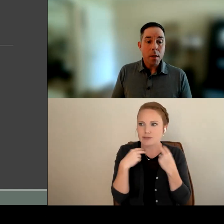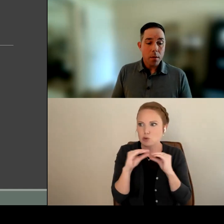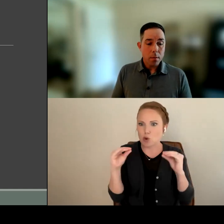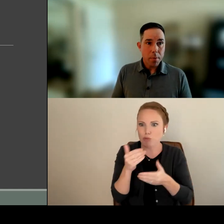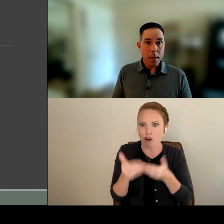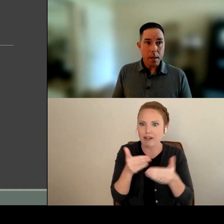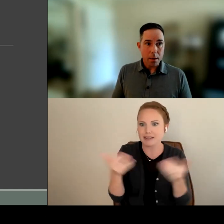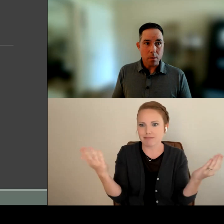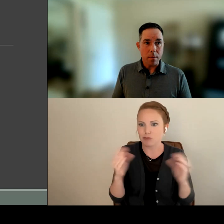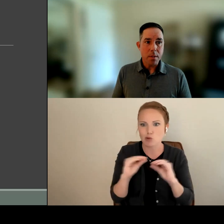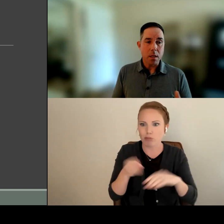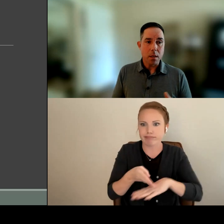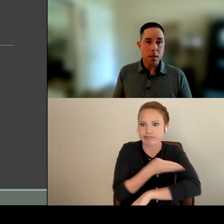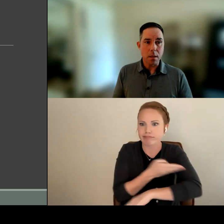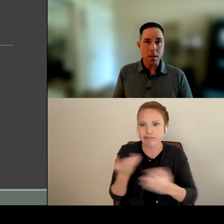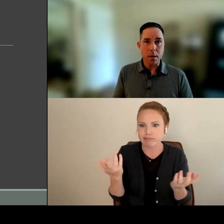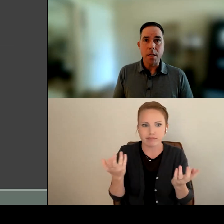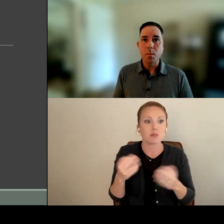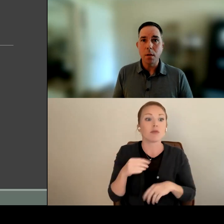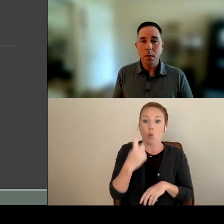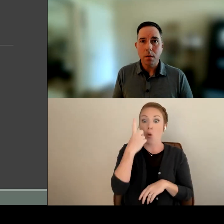One of the other big indicators that we have seen is an investment.